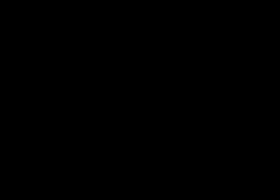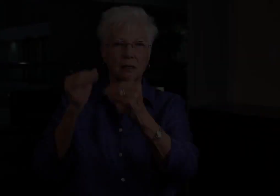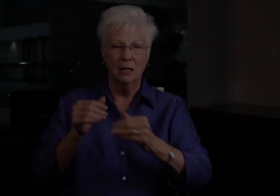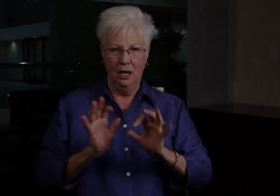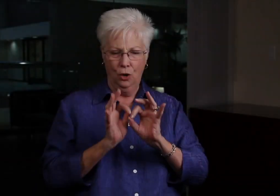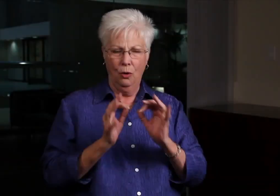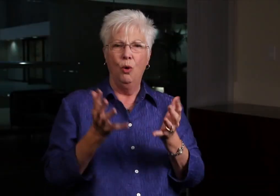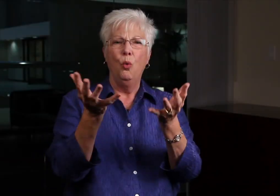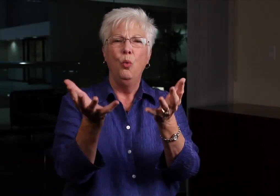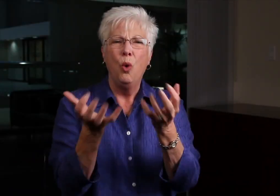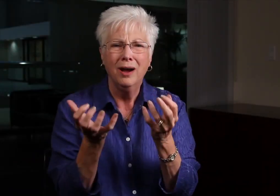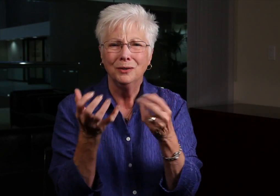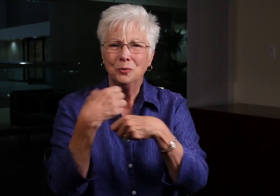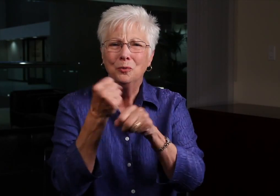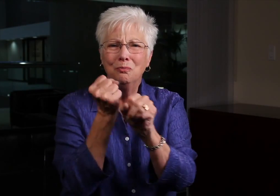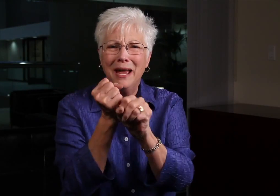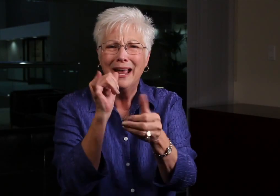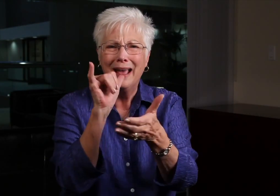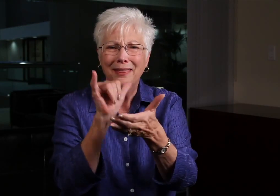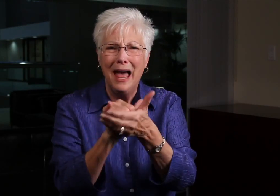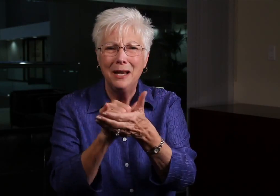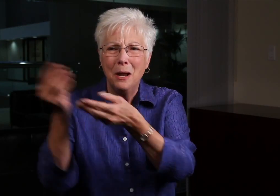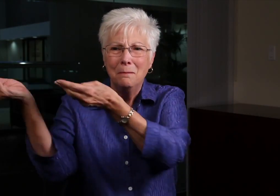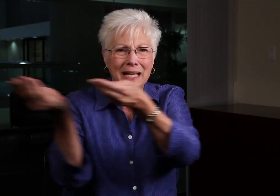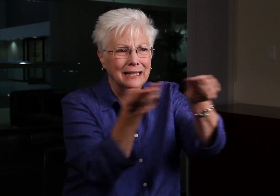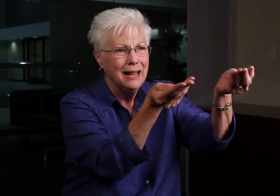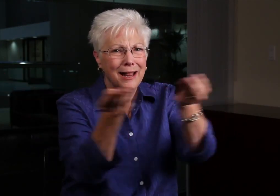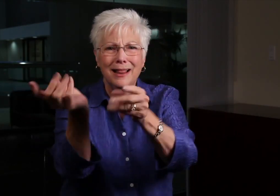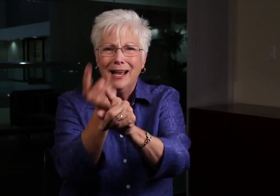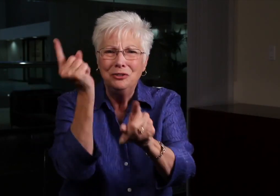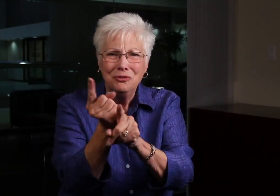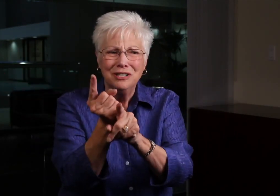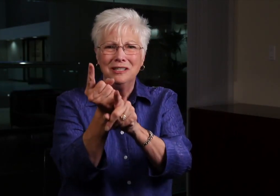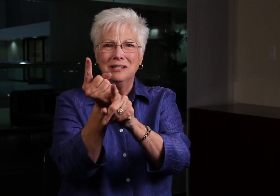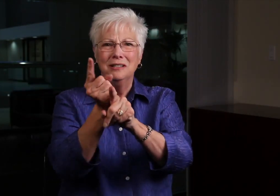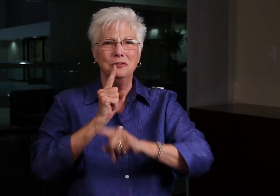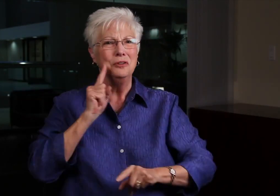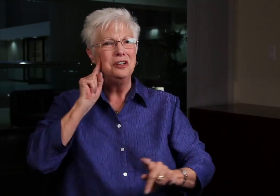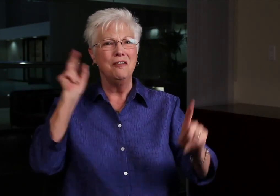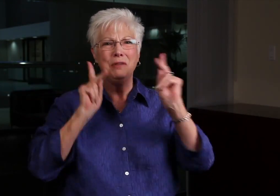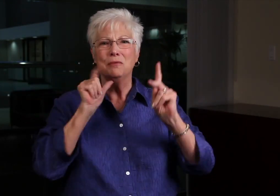Lindsey: We're in this because we want to make that message as accurate as possible